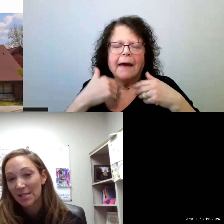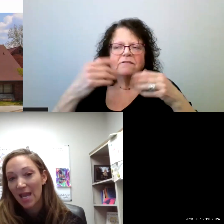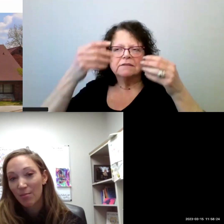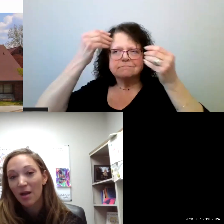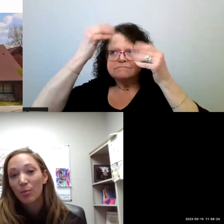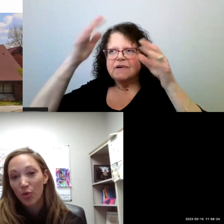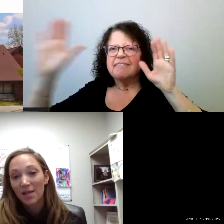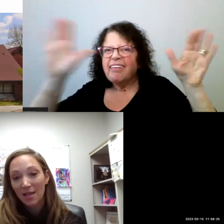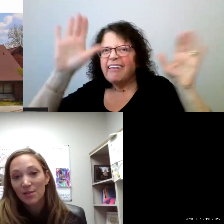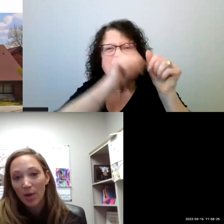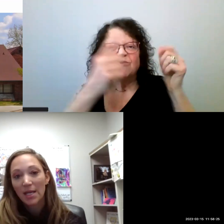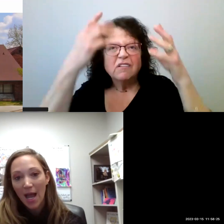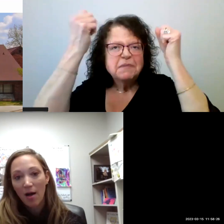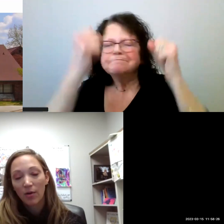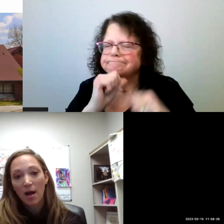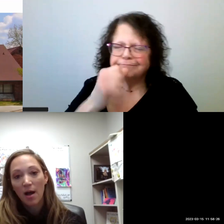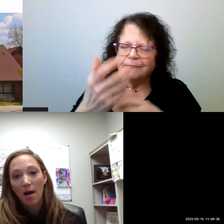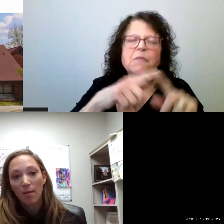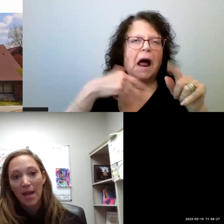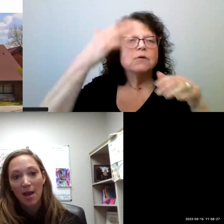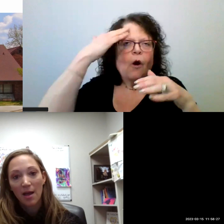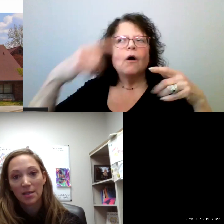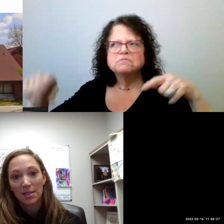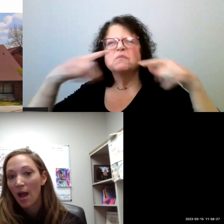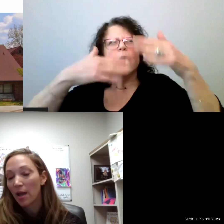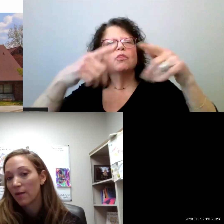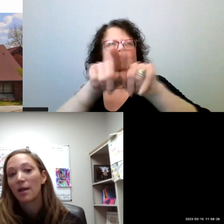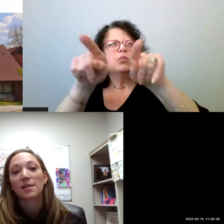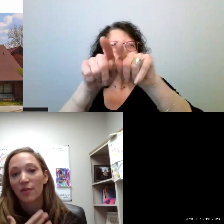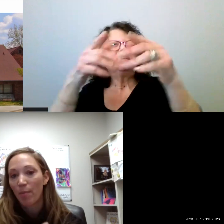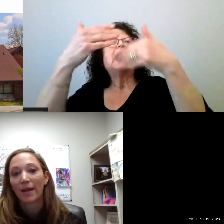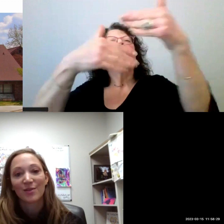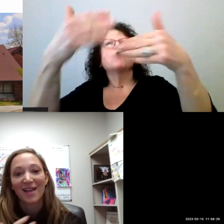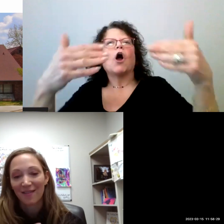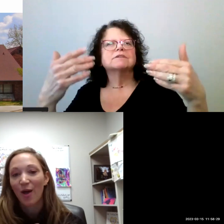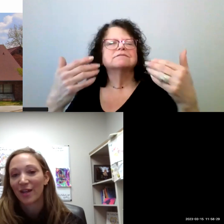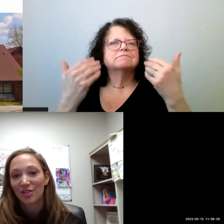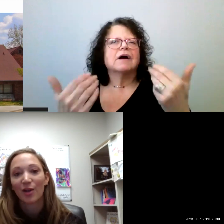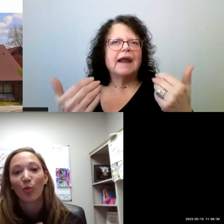the same process right now, and it -- and us on the public health side and healthcare side